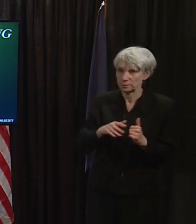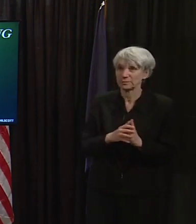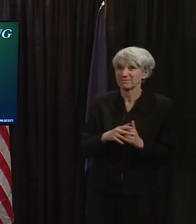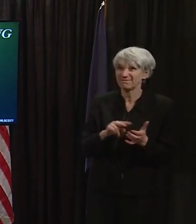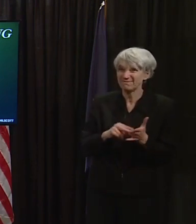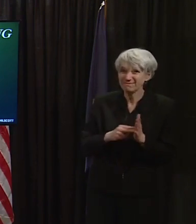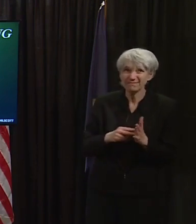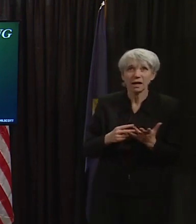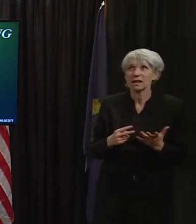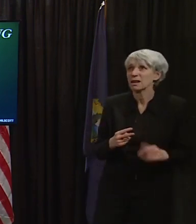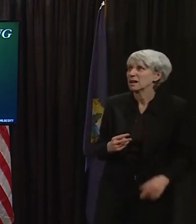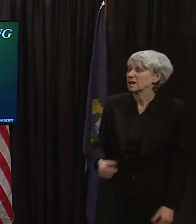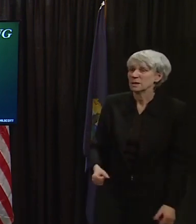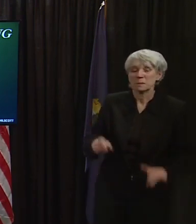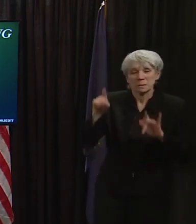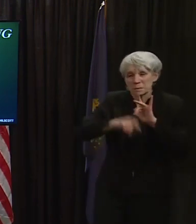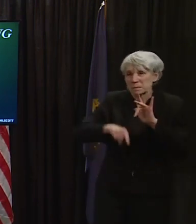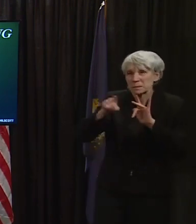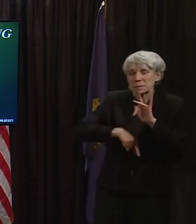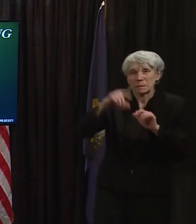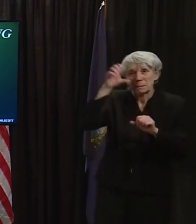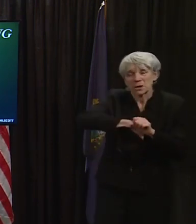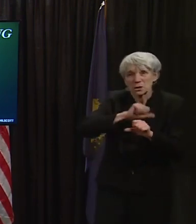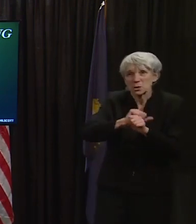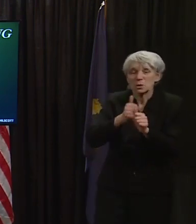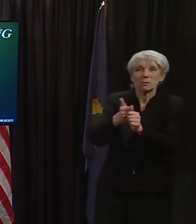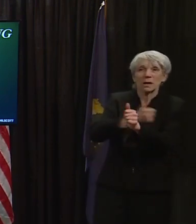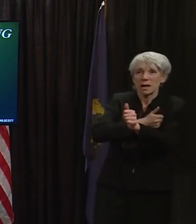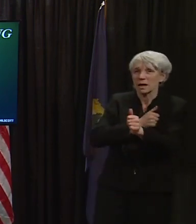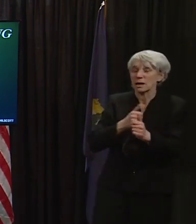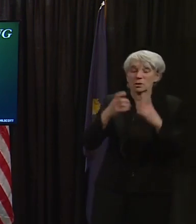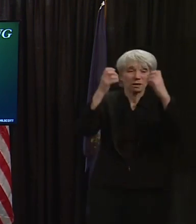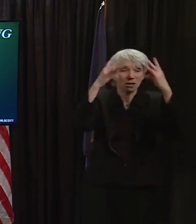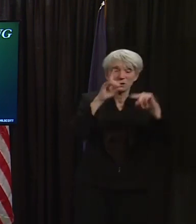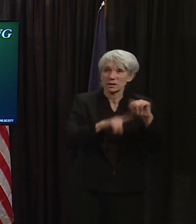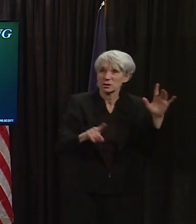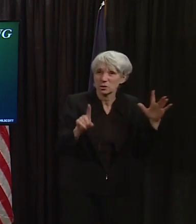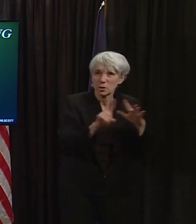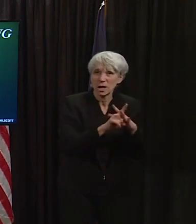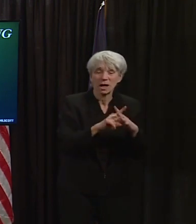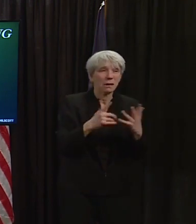work and childcare challenges. But this is what helps keep our communities healthy.